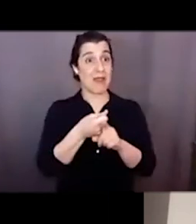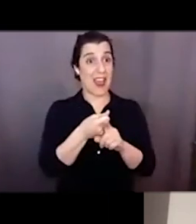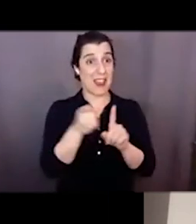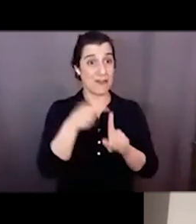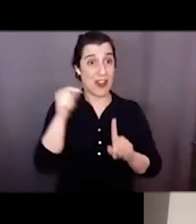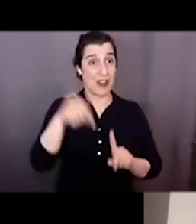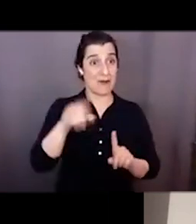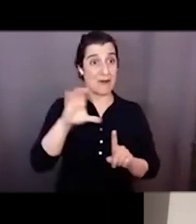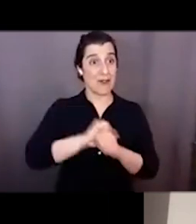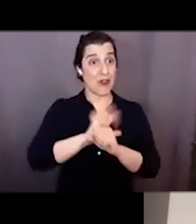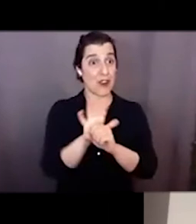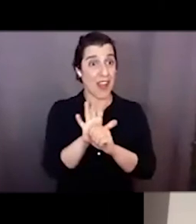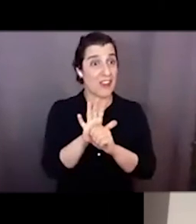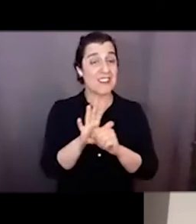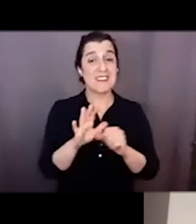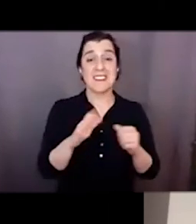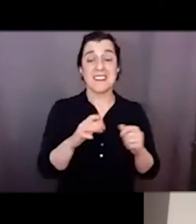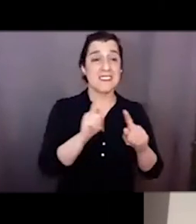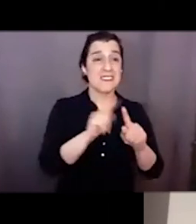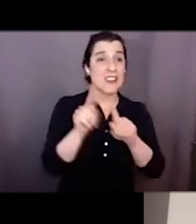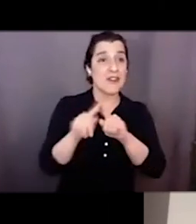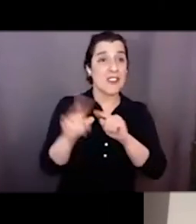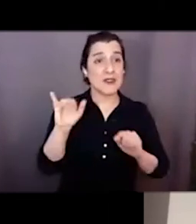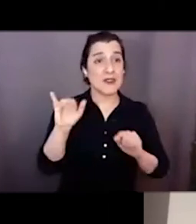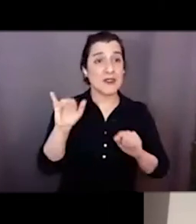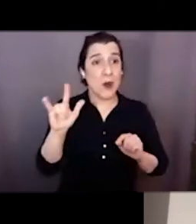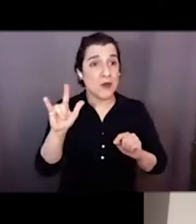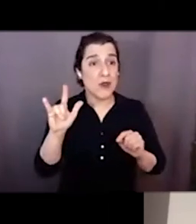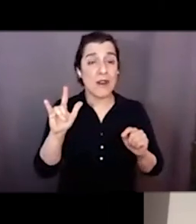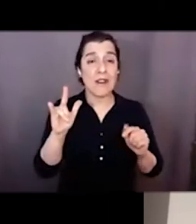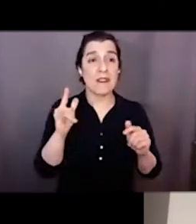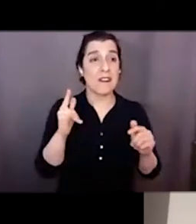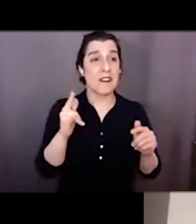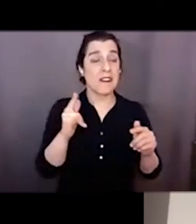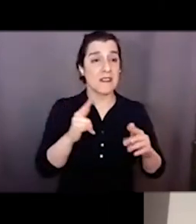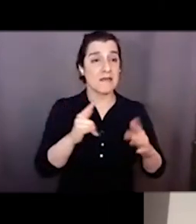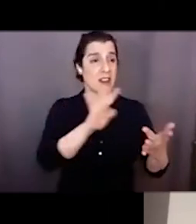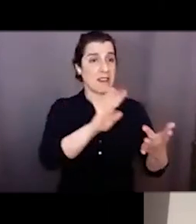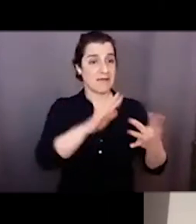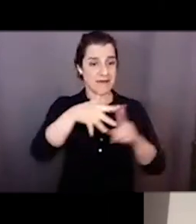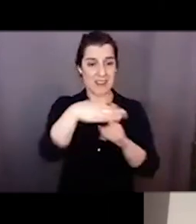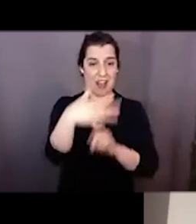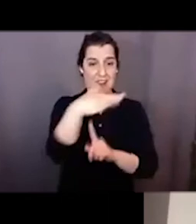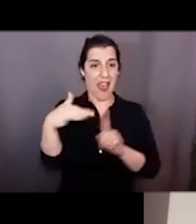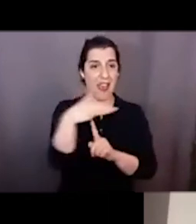our lives have been impacted by Cornell virus and different, um, social, um, you know,